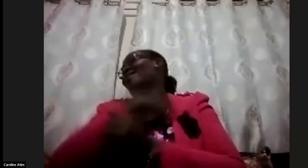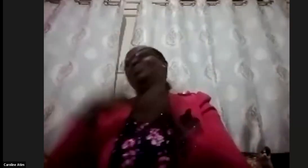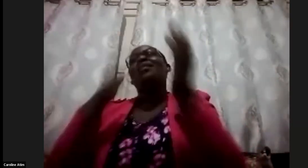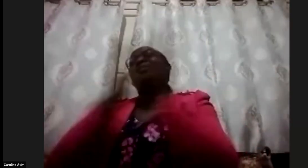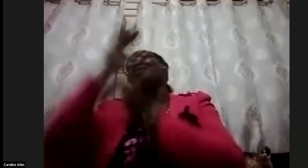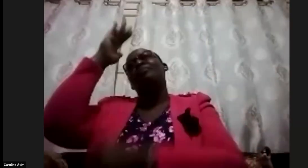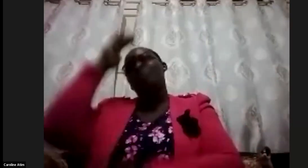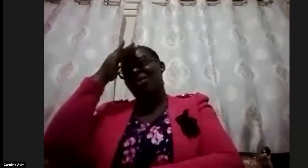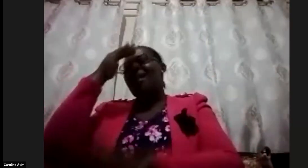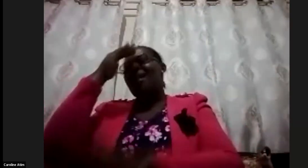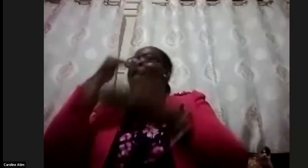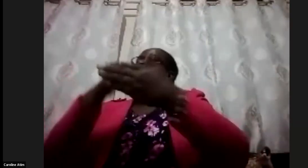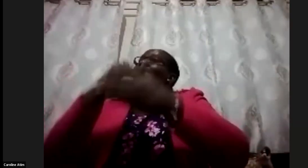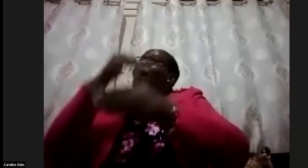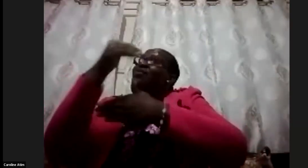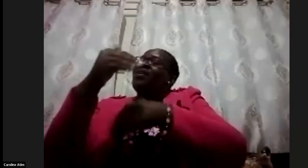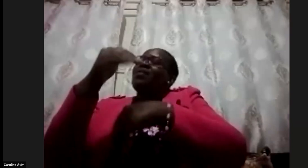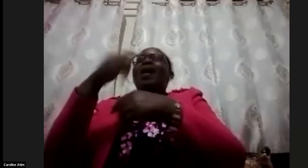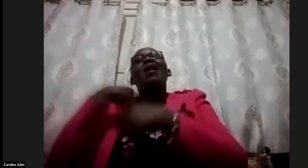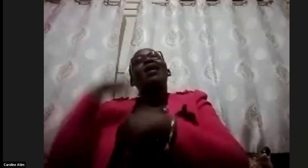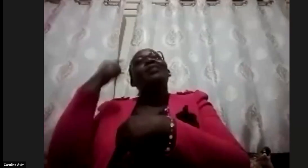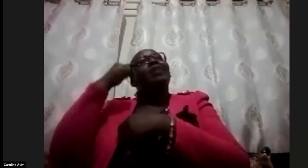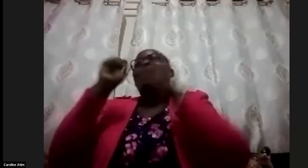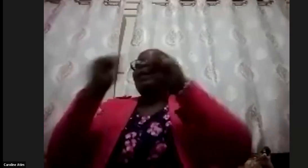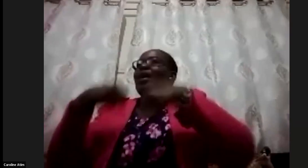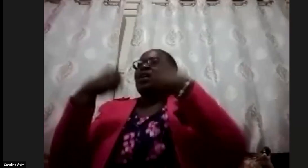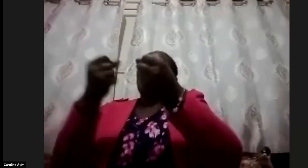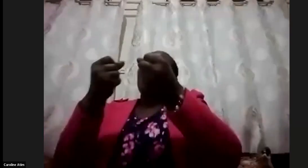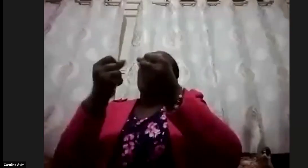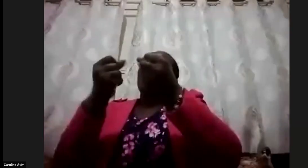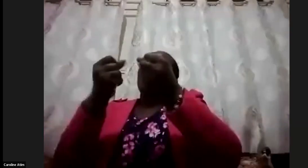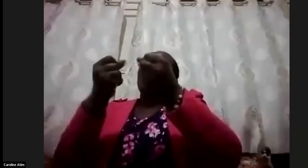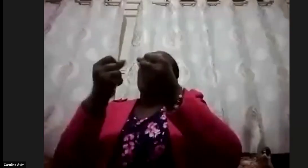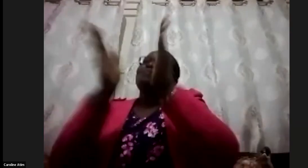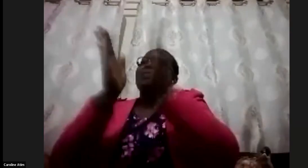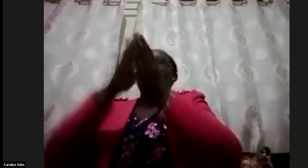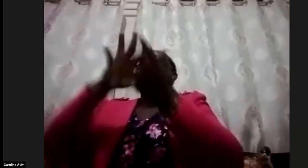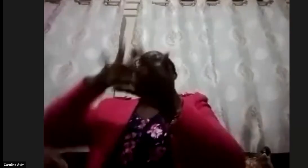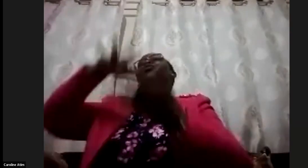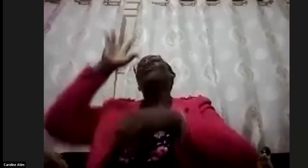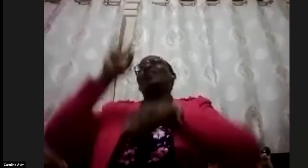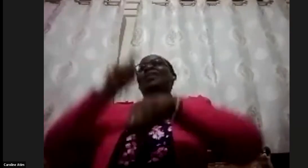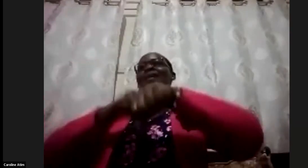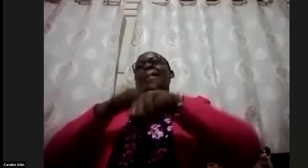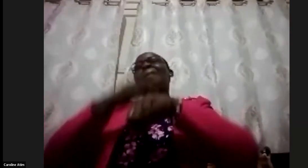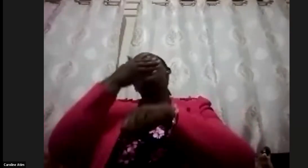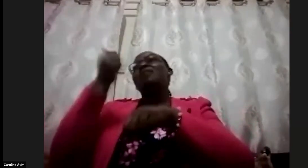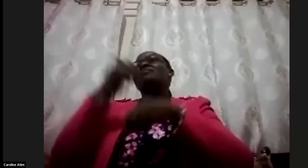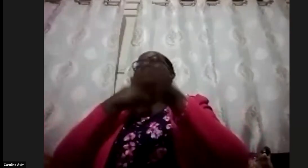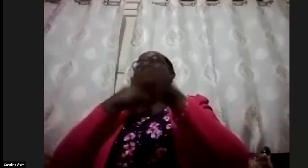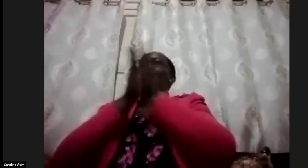and the police. But after I had to think that I think I cannot explain more